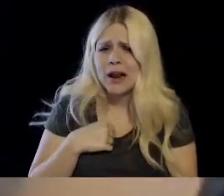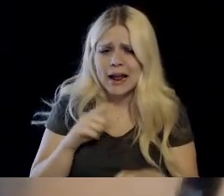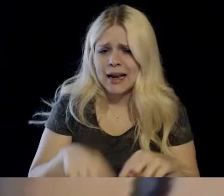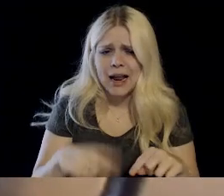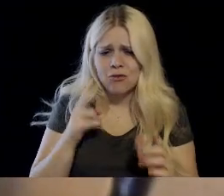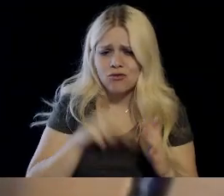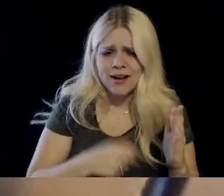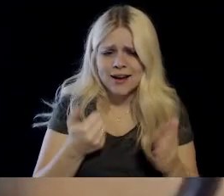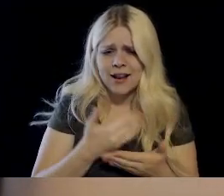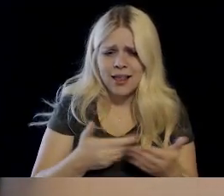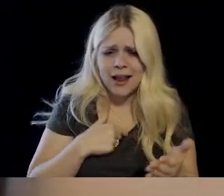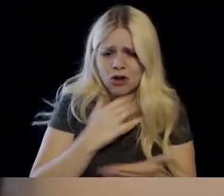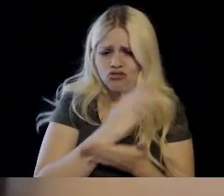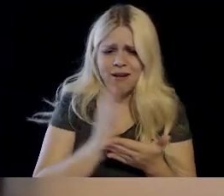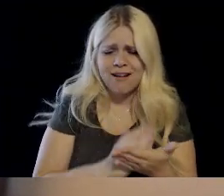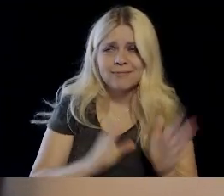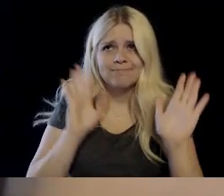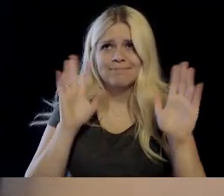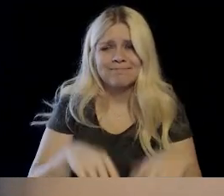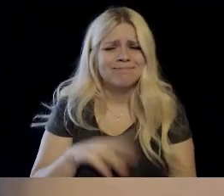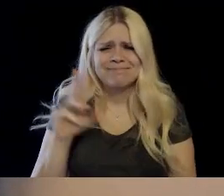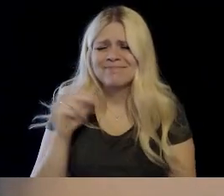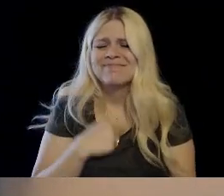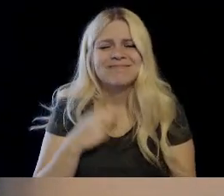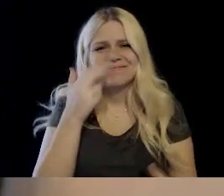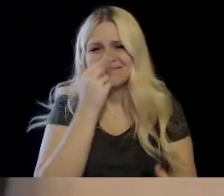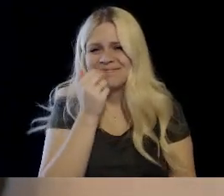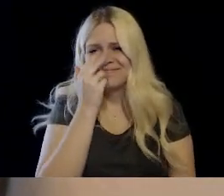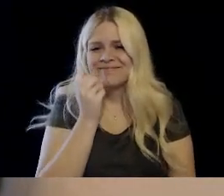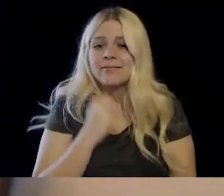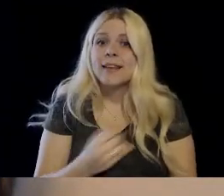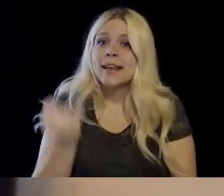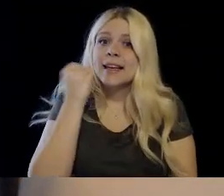so funny. If you missed our bears licking honey, though, we did a Facebook field trip